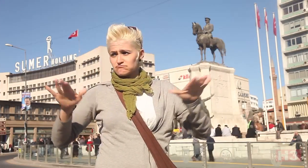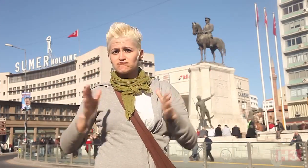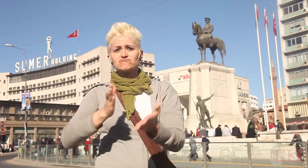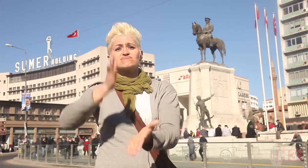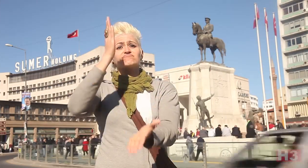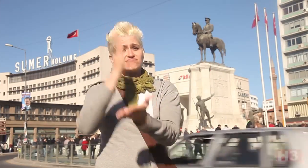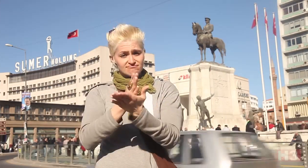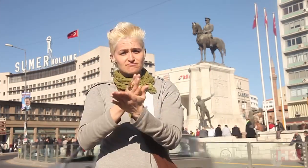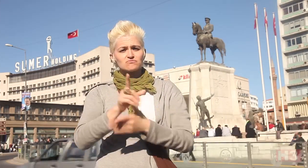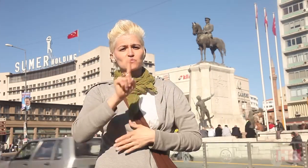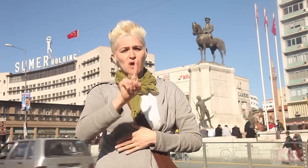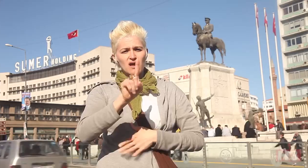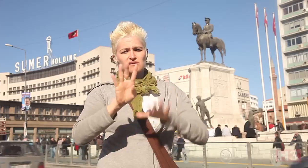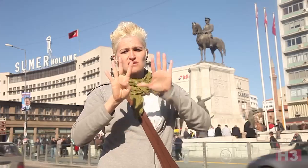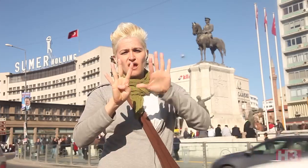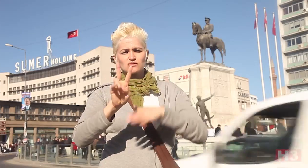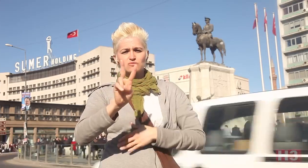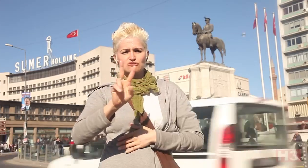And held dialogues for other developments.